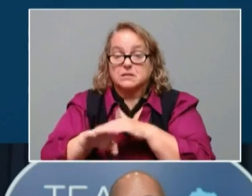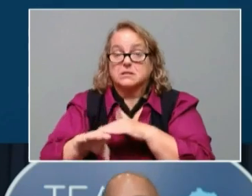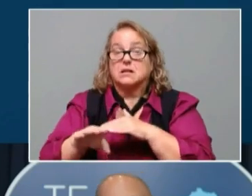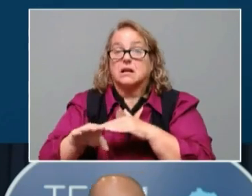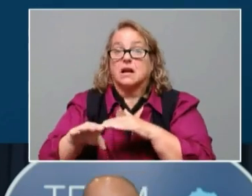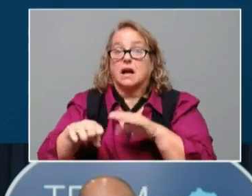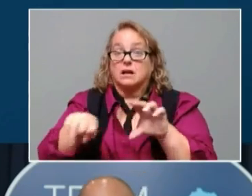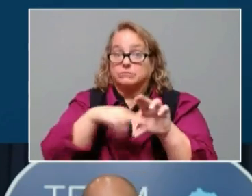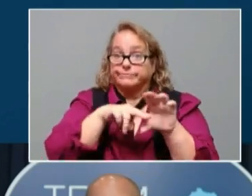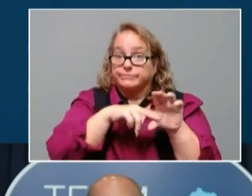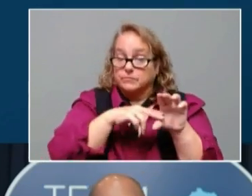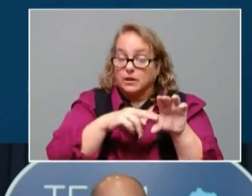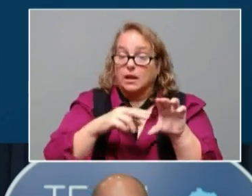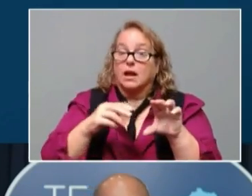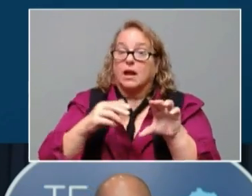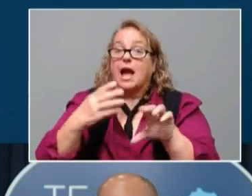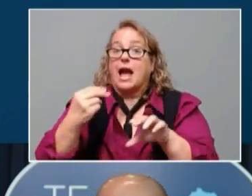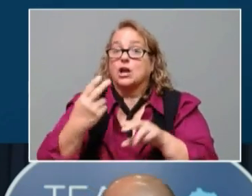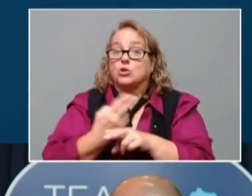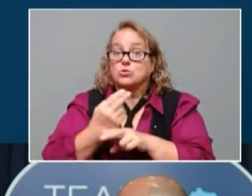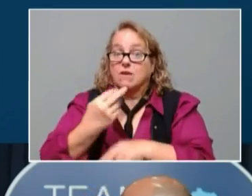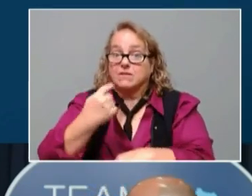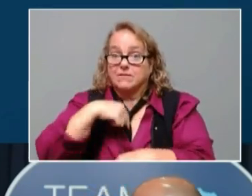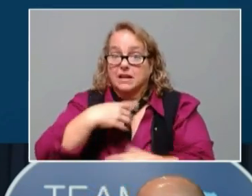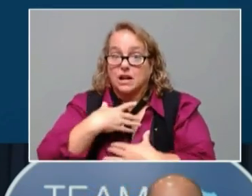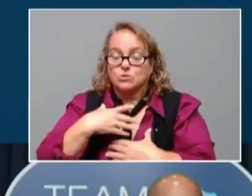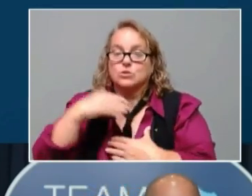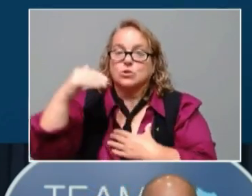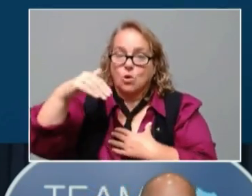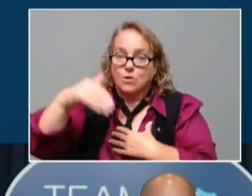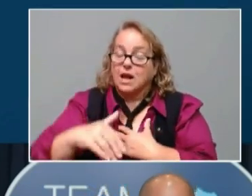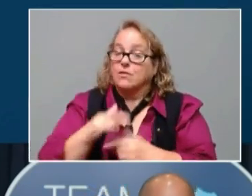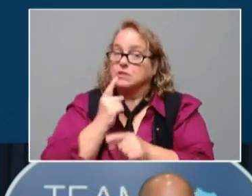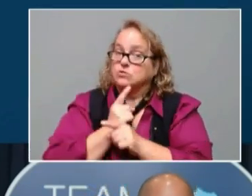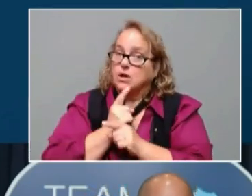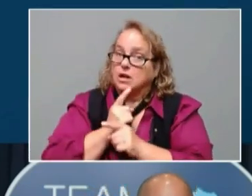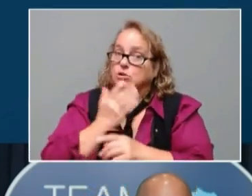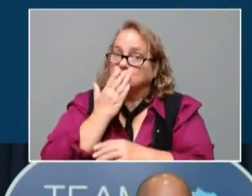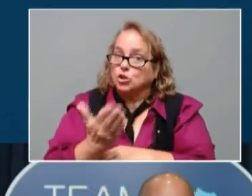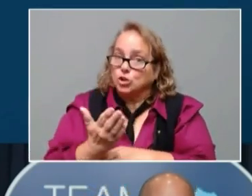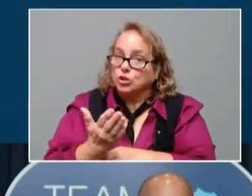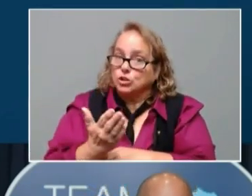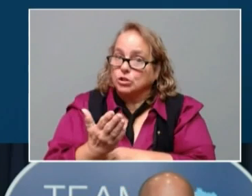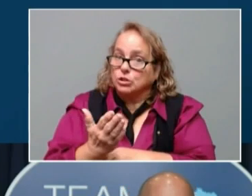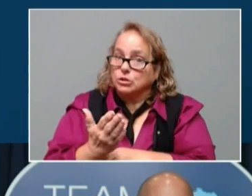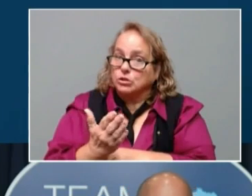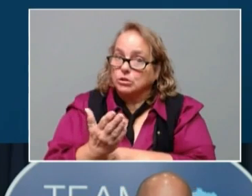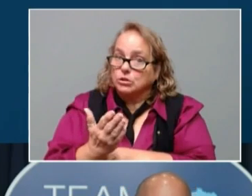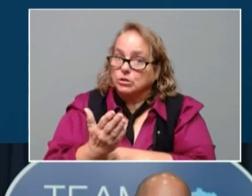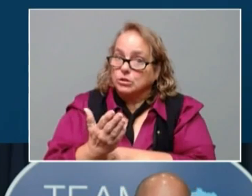ANMEWHILE IS HOPING KENTUCKY’S COVID LEVELS. CONTINUE THE DOWNWARD TREND ALL OF THOSE ARE POINTGIN IN THE RIGHT DIRECTION.